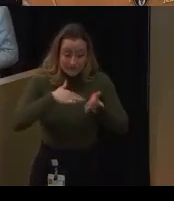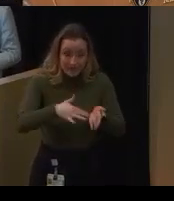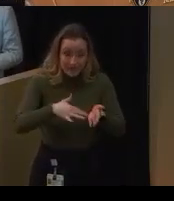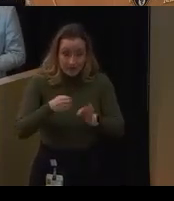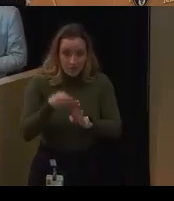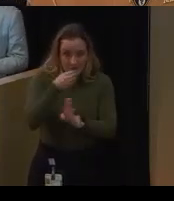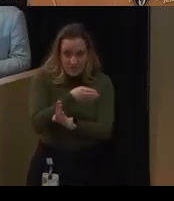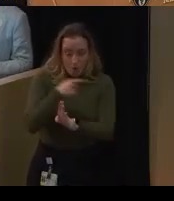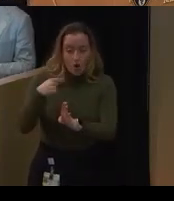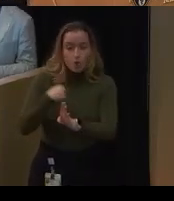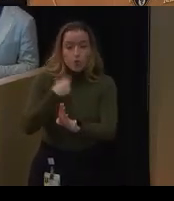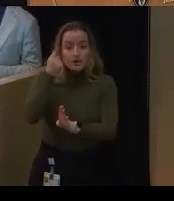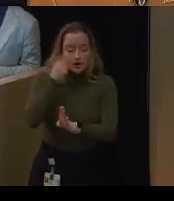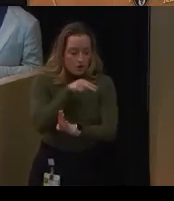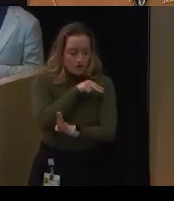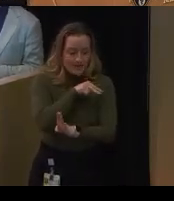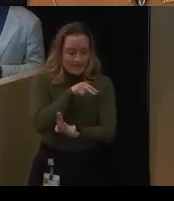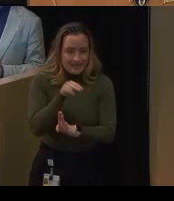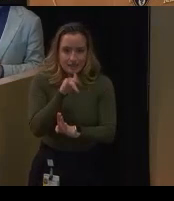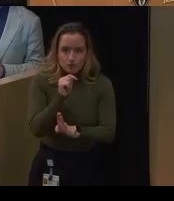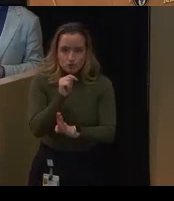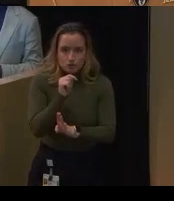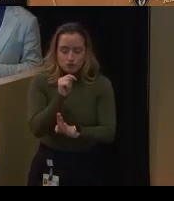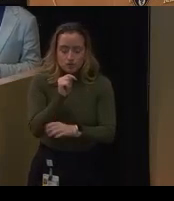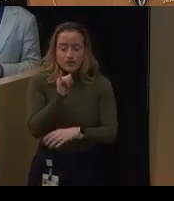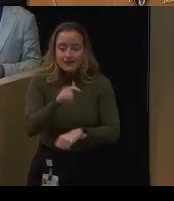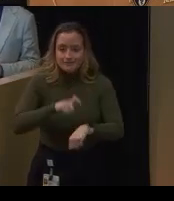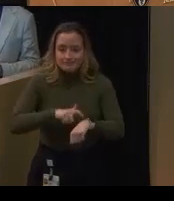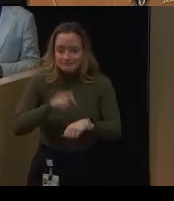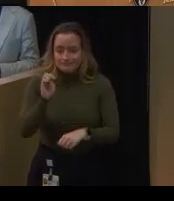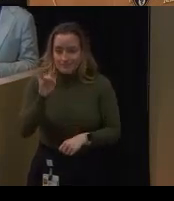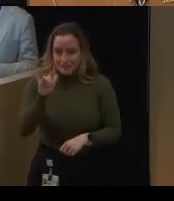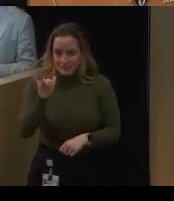understanding of this literature so at the time my lab manager Emily Dudek and I decided to do